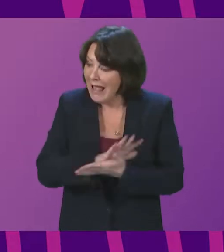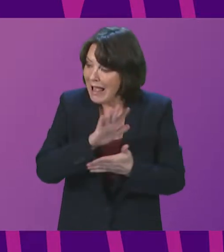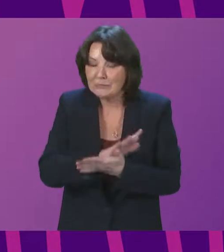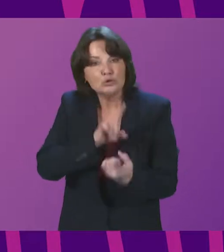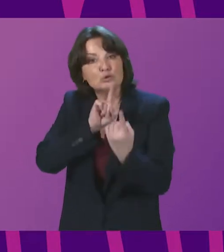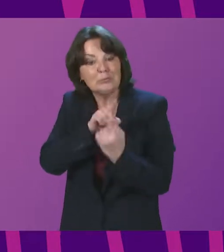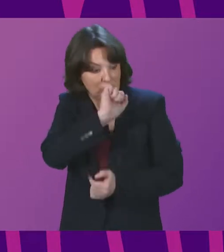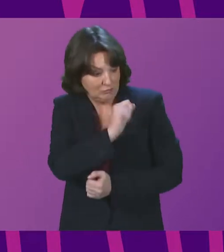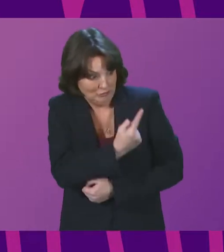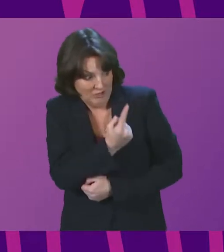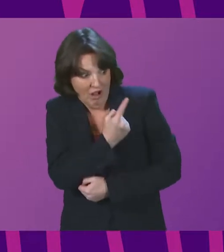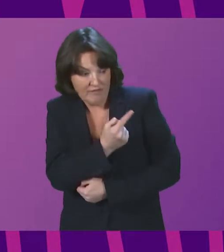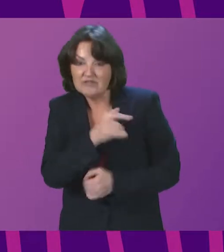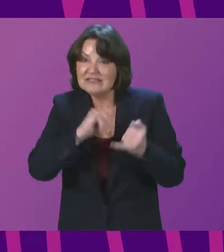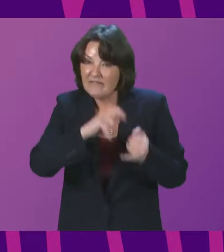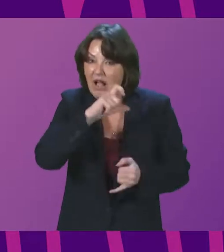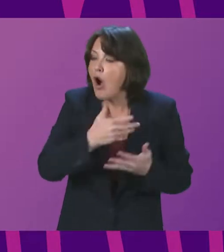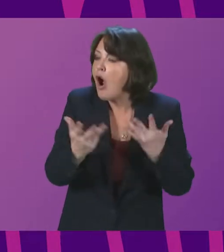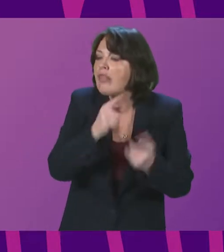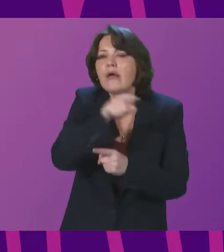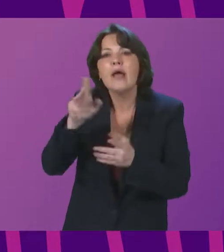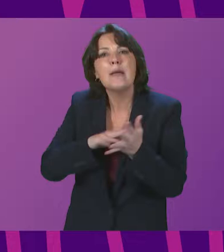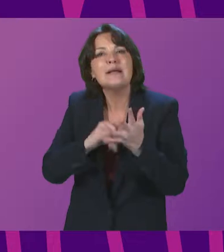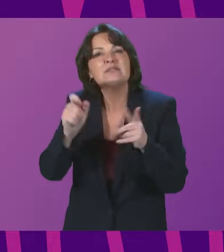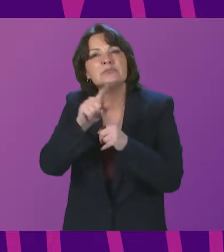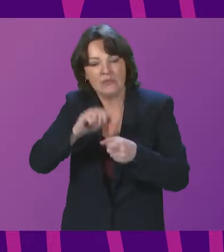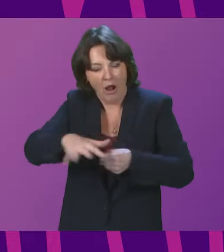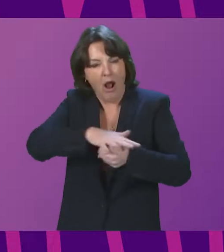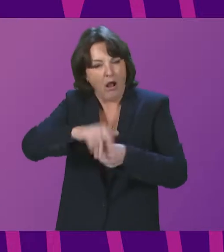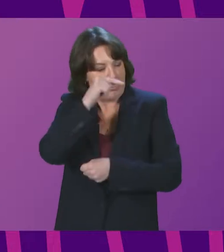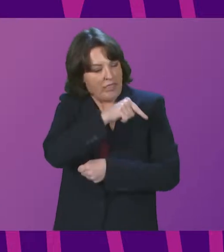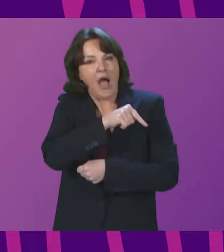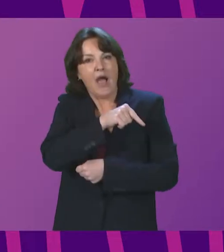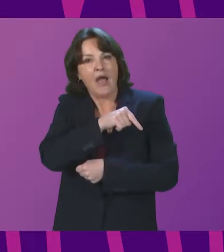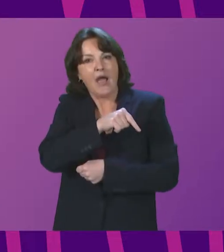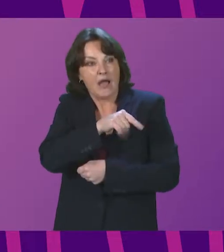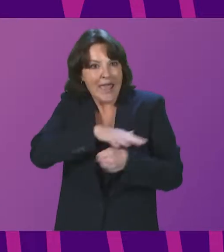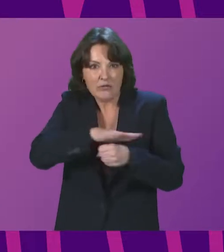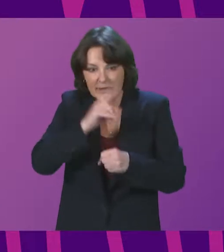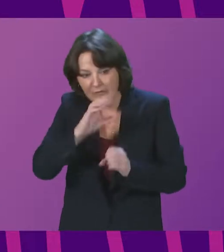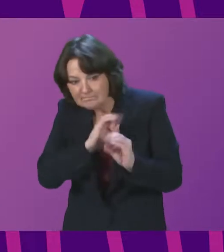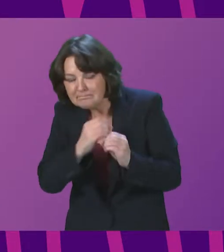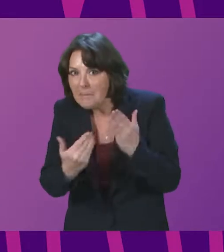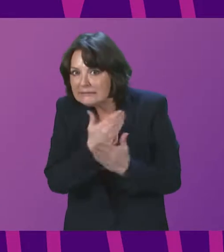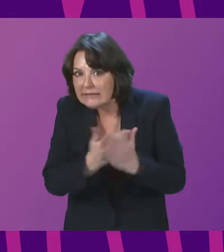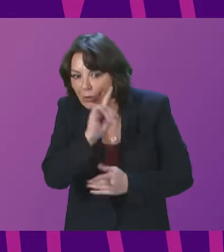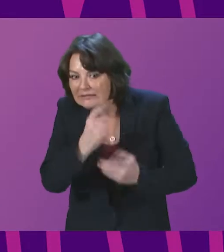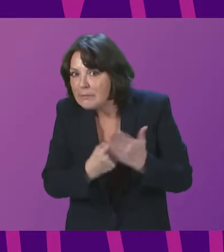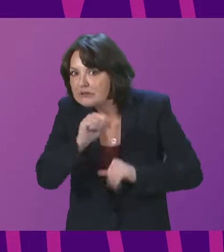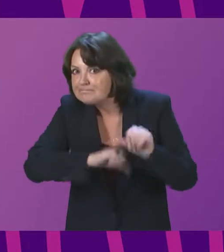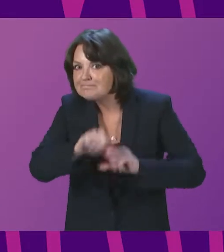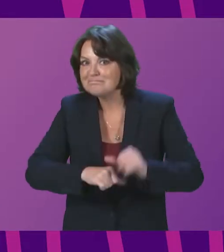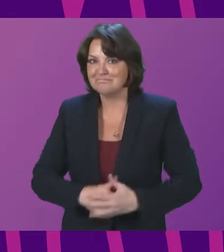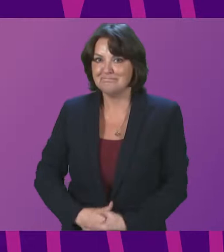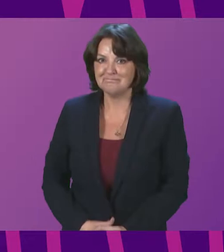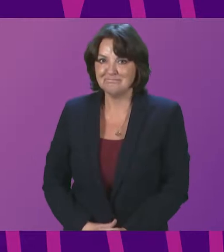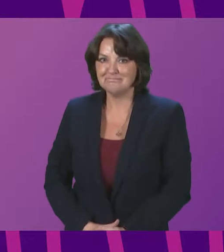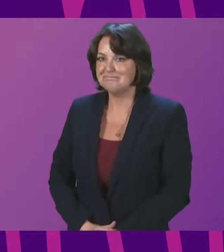Callaghan and other MSPs who cover the region to keep them updated on those efforts.